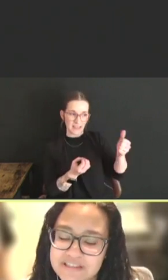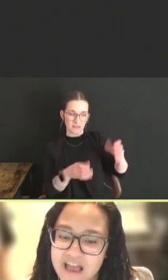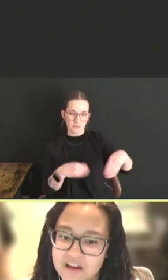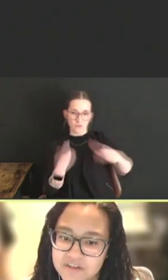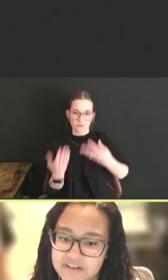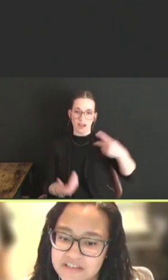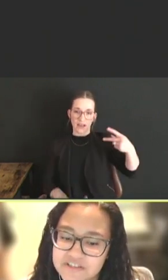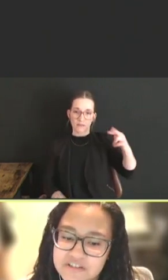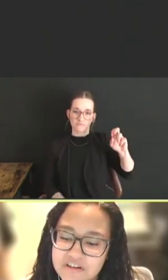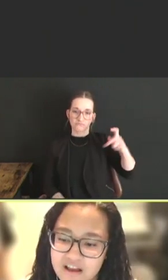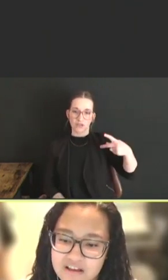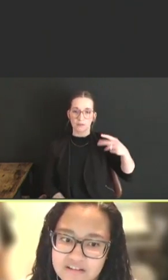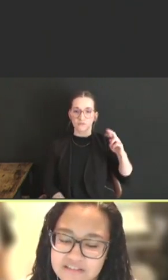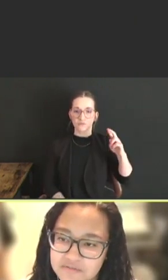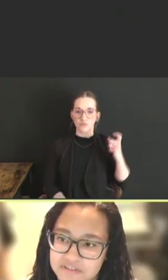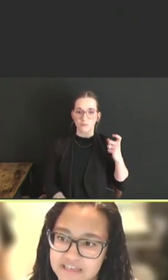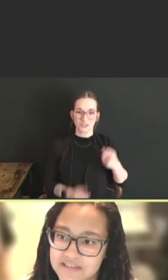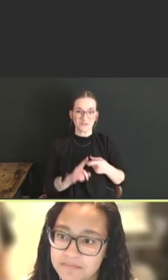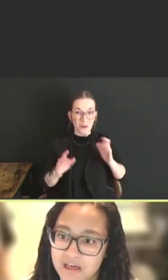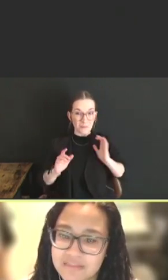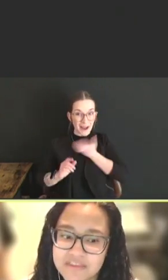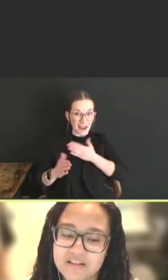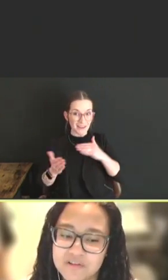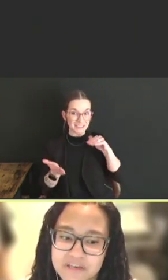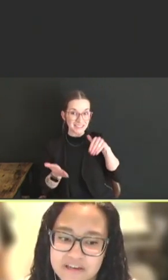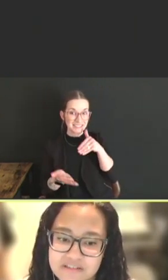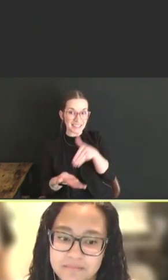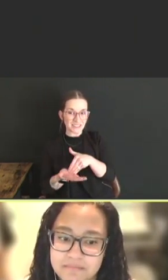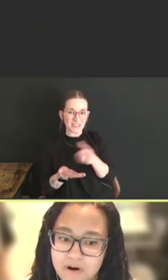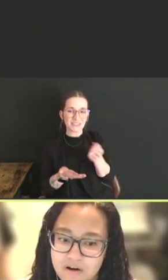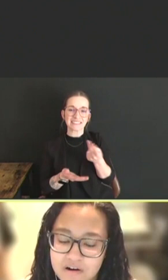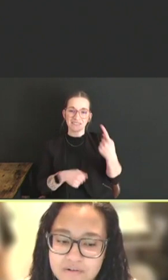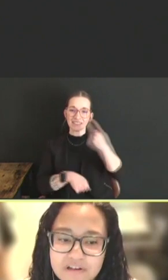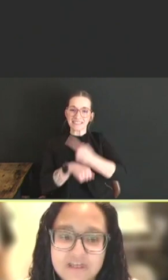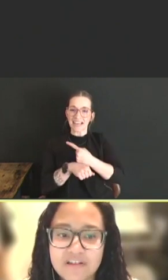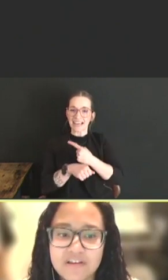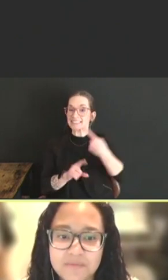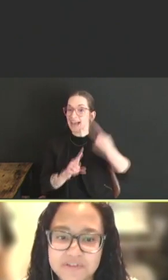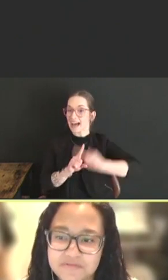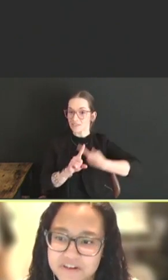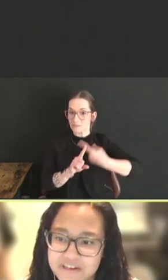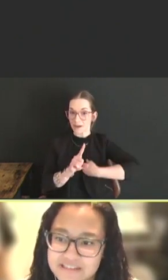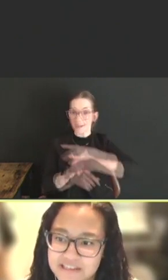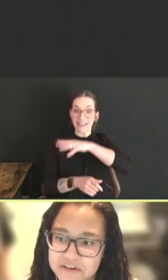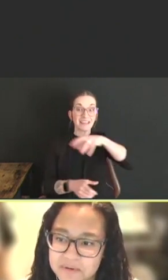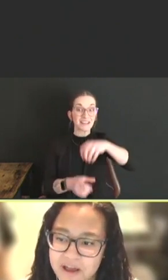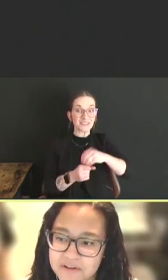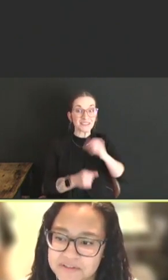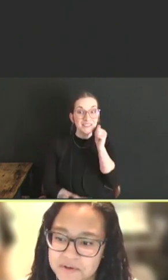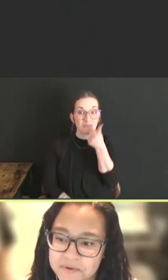out of our center several days a month, including tomorrow, which I'm very excited about. So